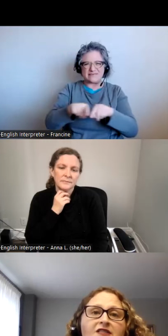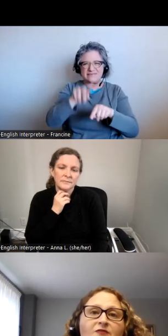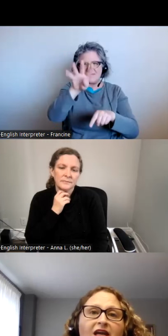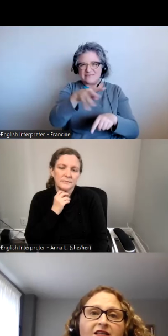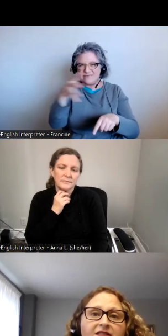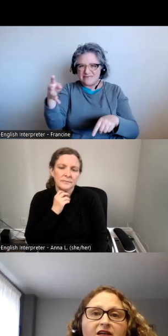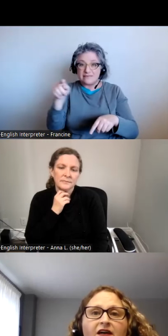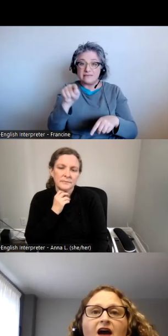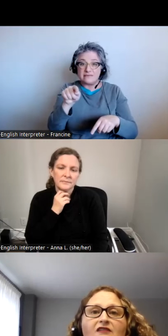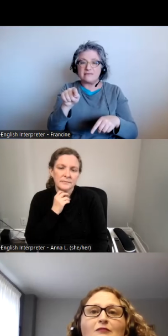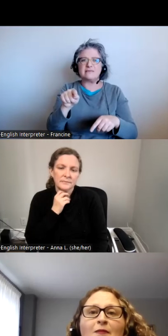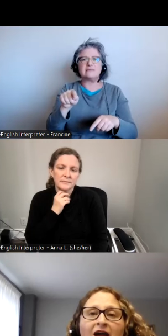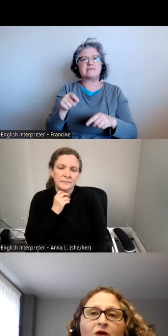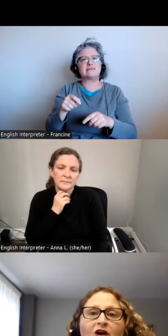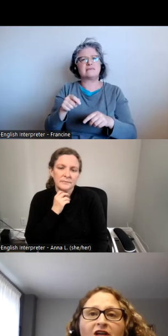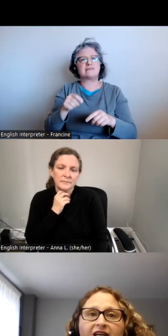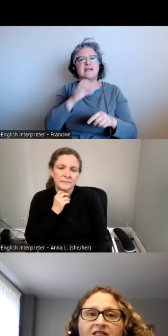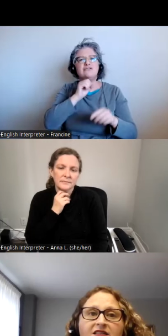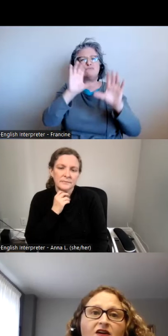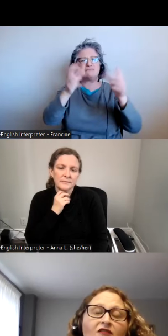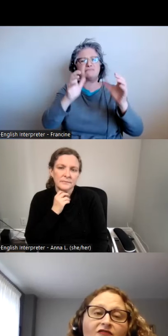. There is a